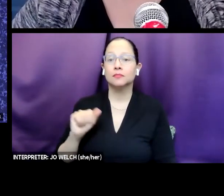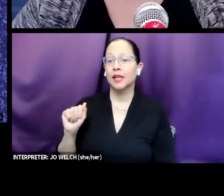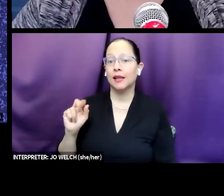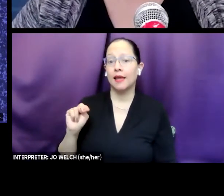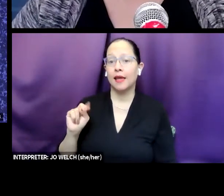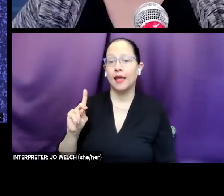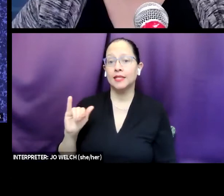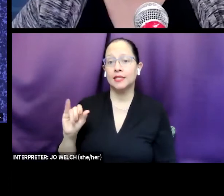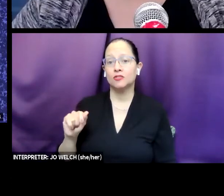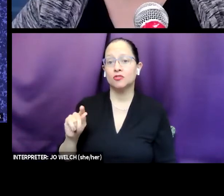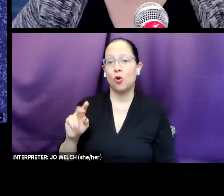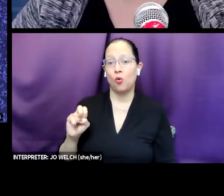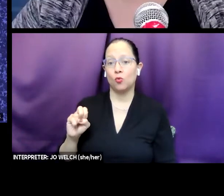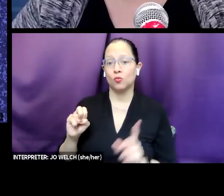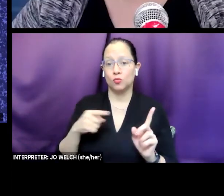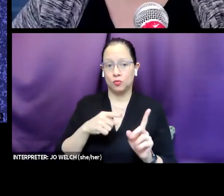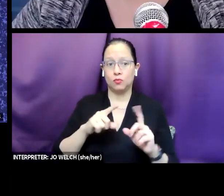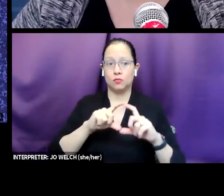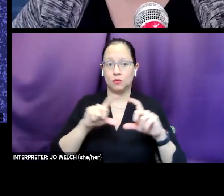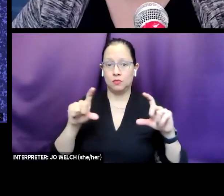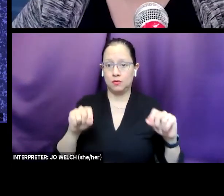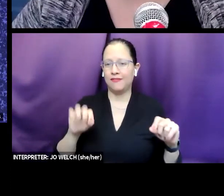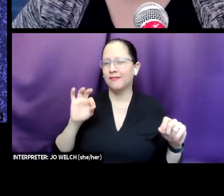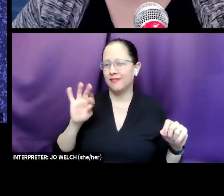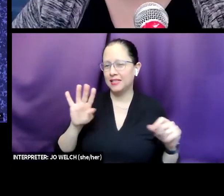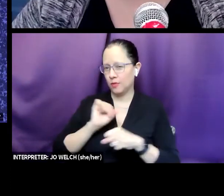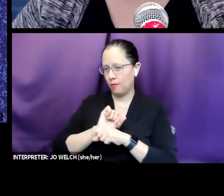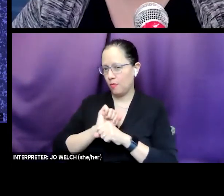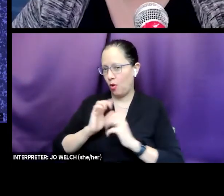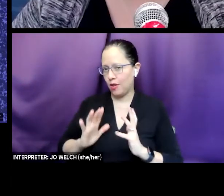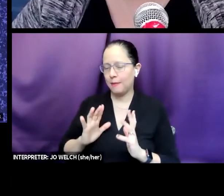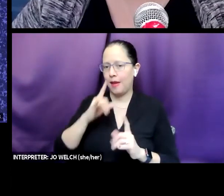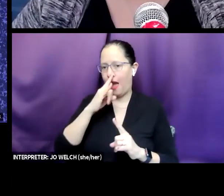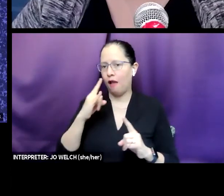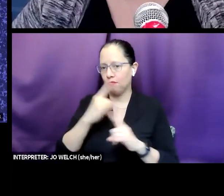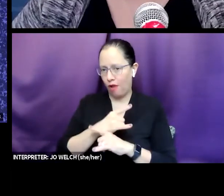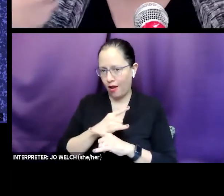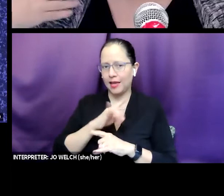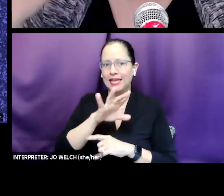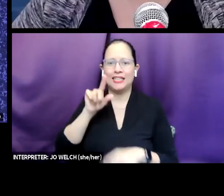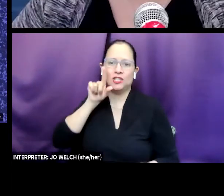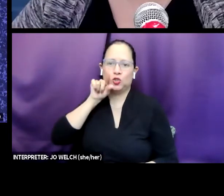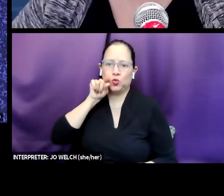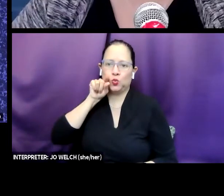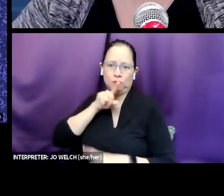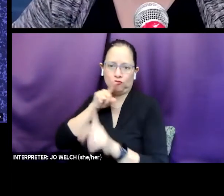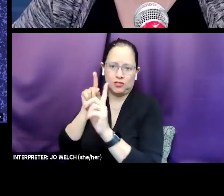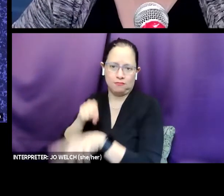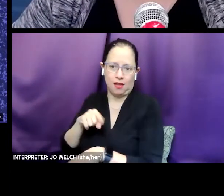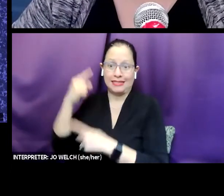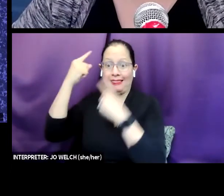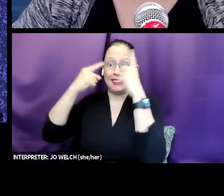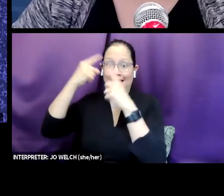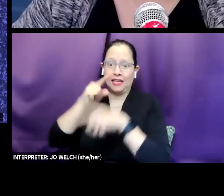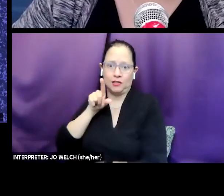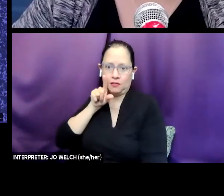He's a Facebook employee but he I radically tweets, his responses about what Facebook is doing.